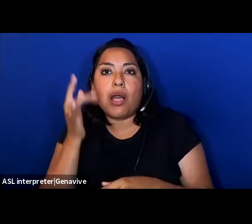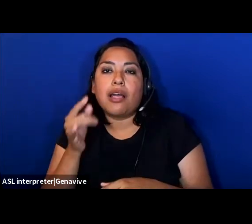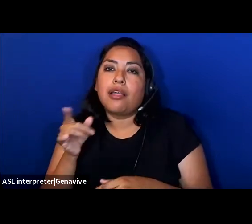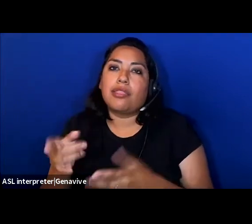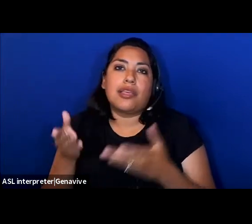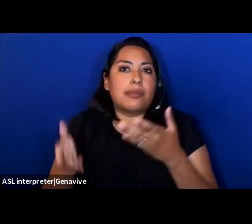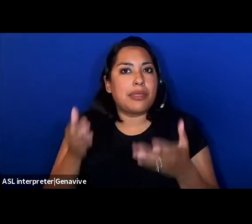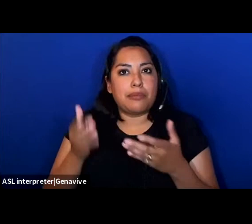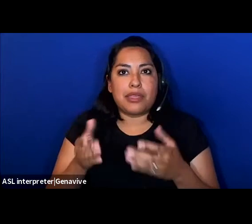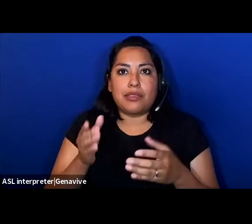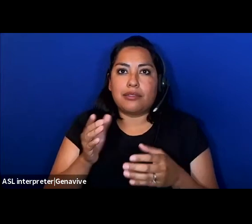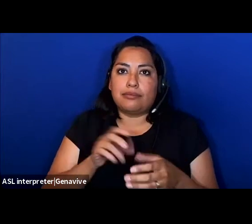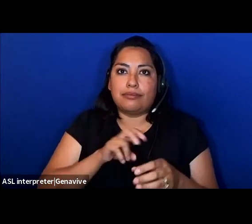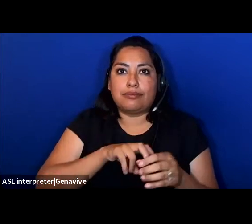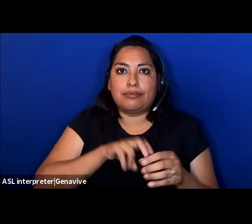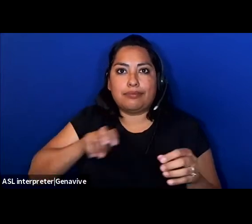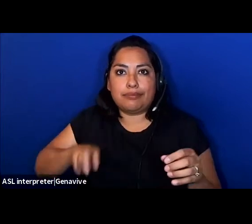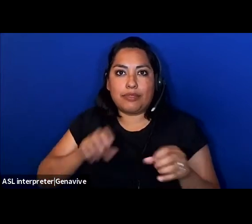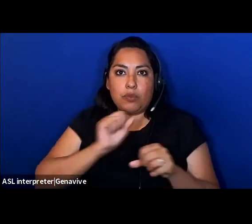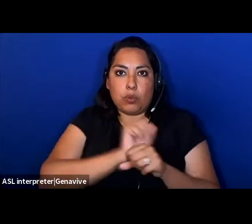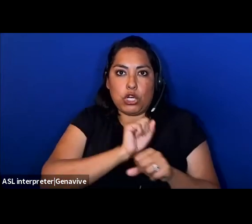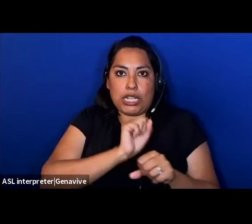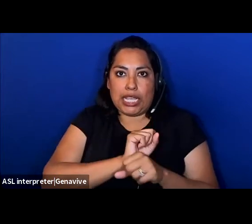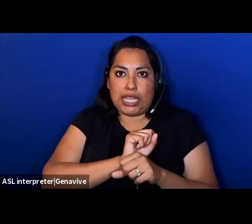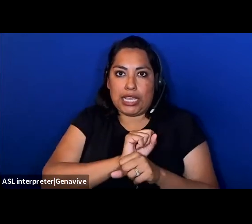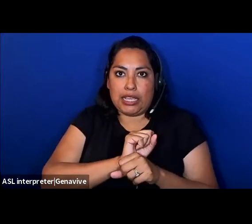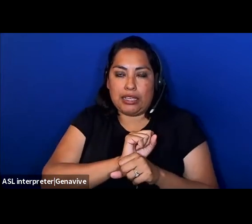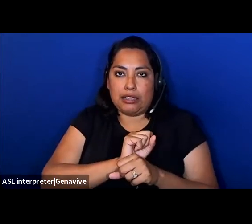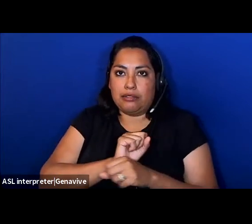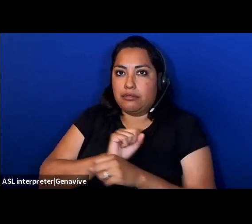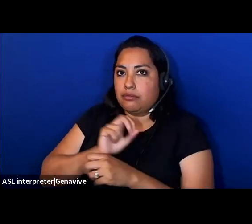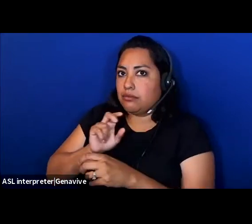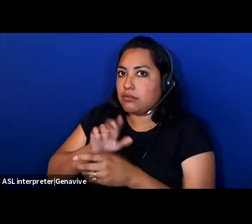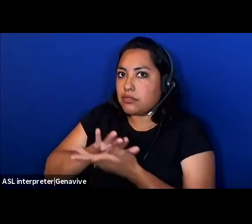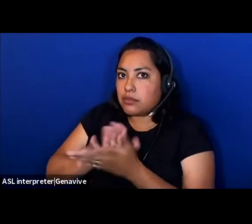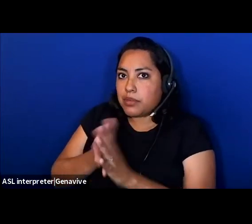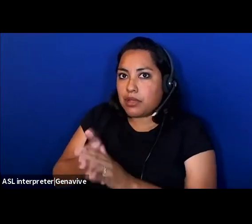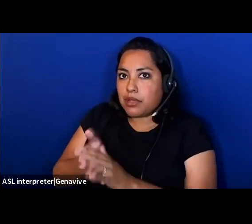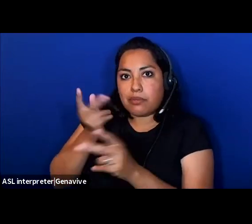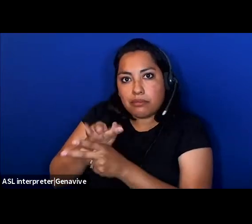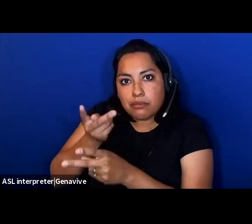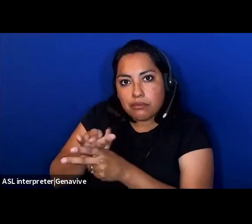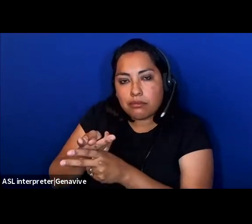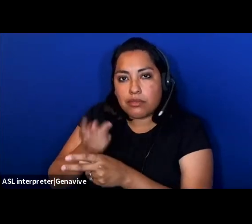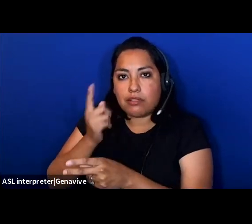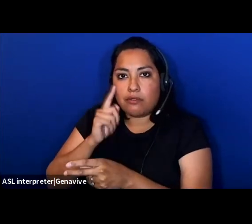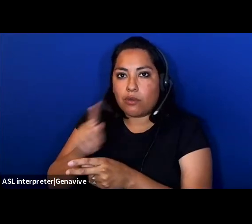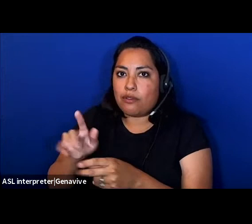stepped out of the workplace to become caregivers full-time because somebody had to.